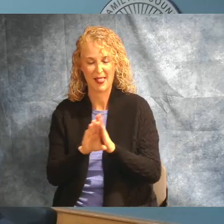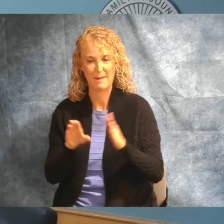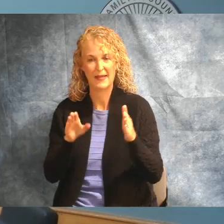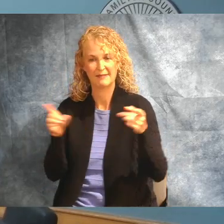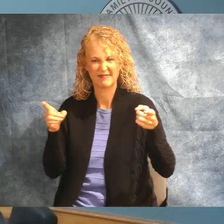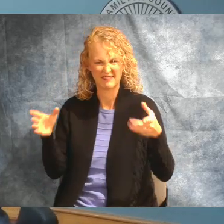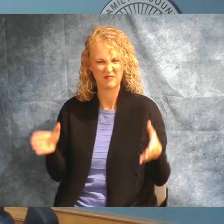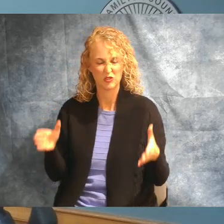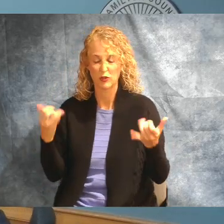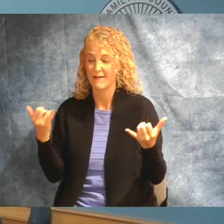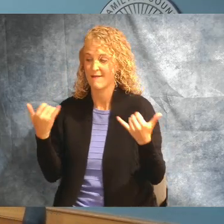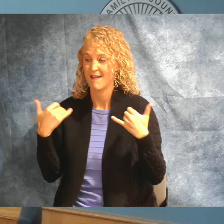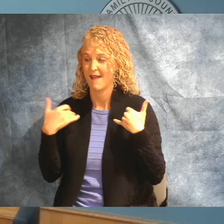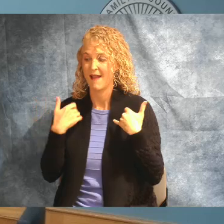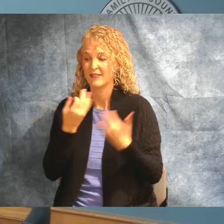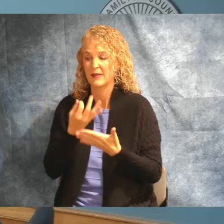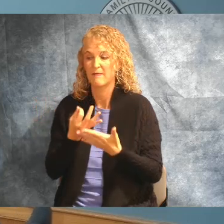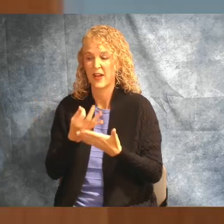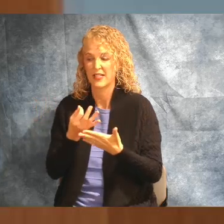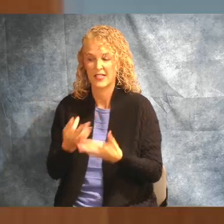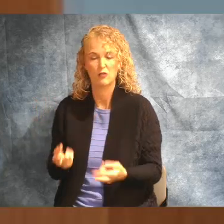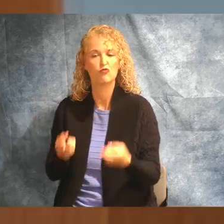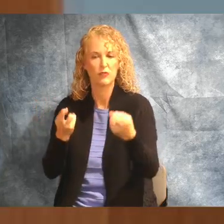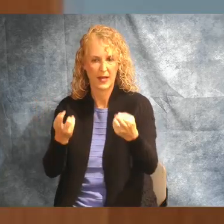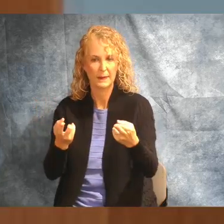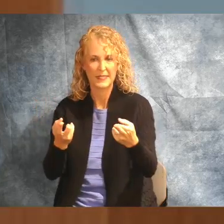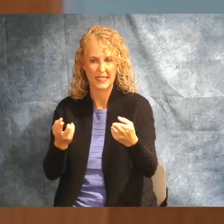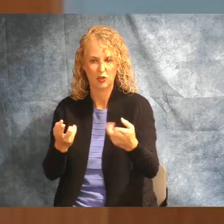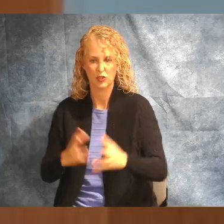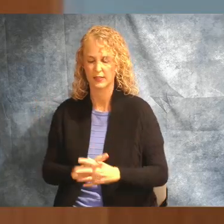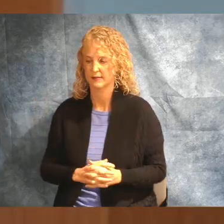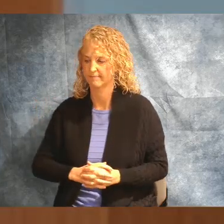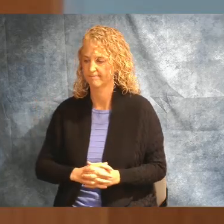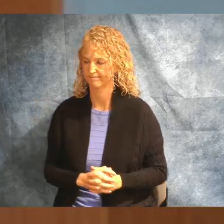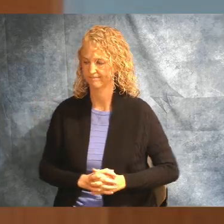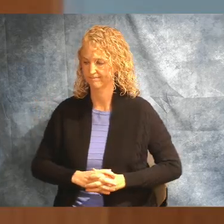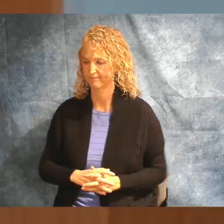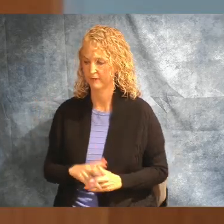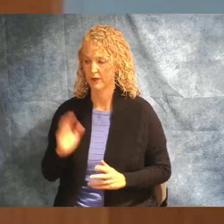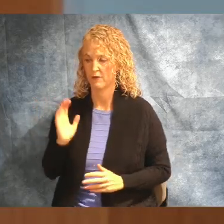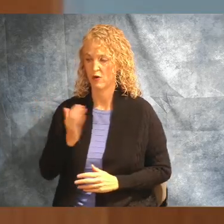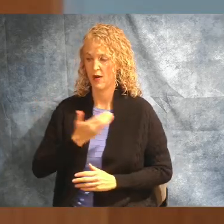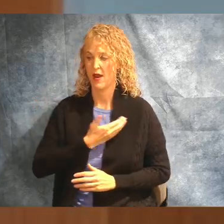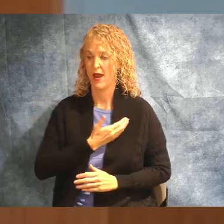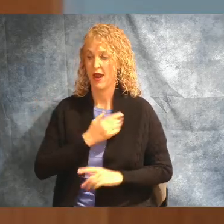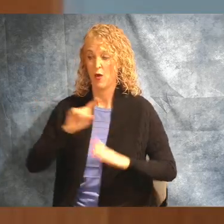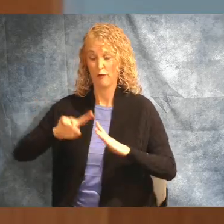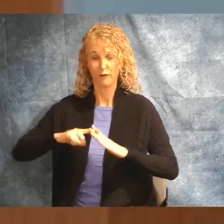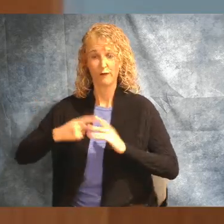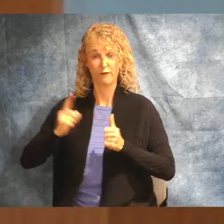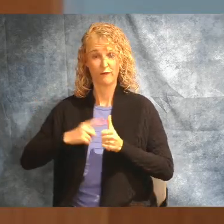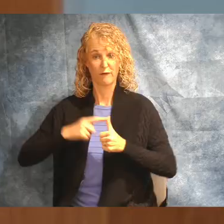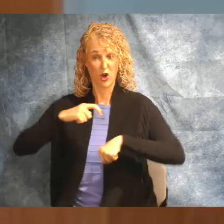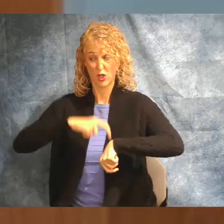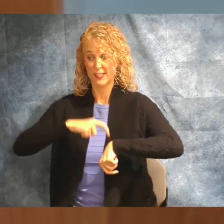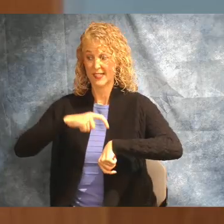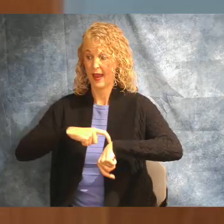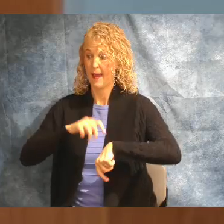with some funding representations for our inaugural MAP grant cycle. Um,